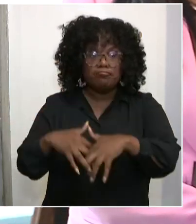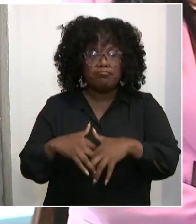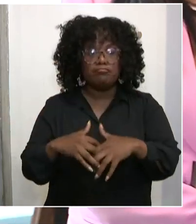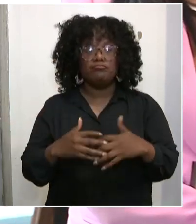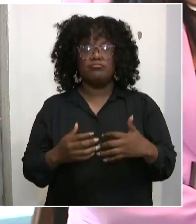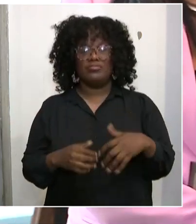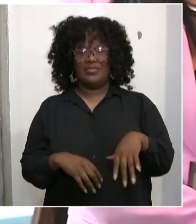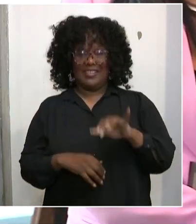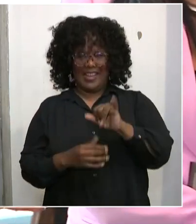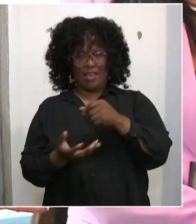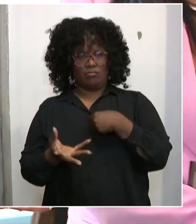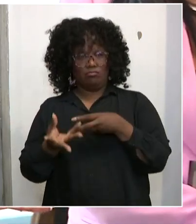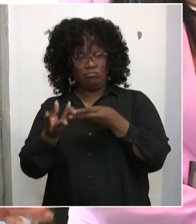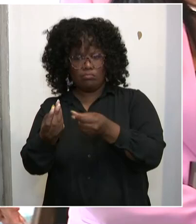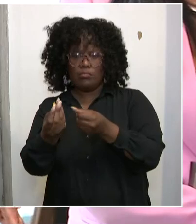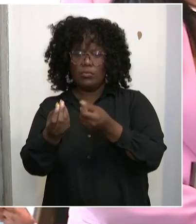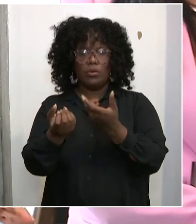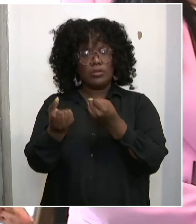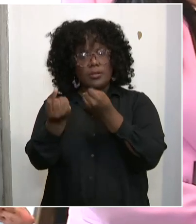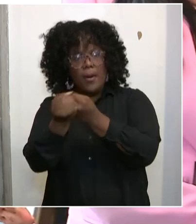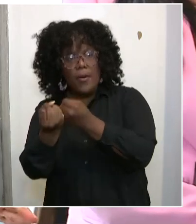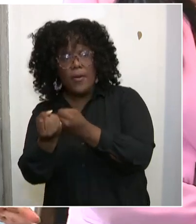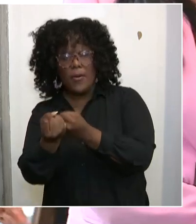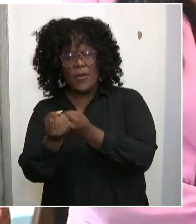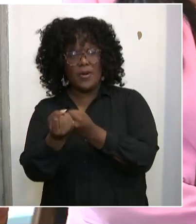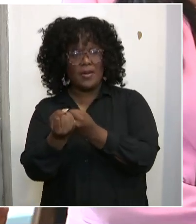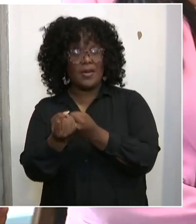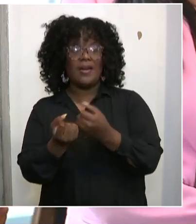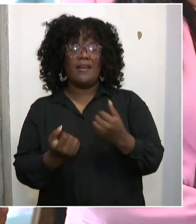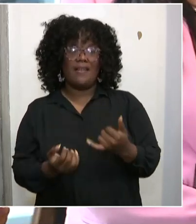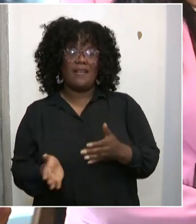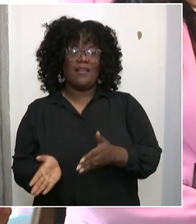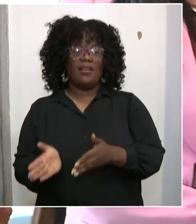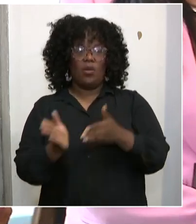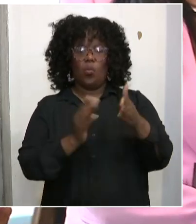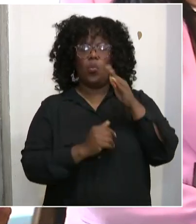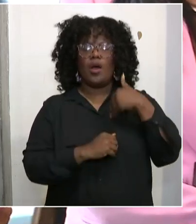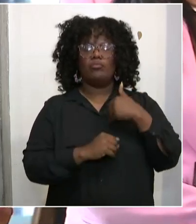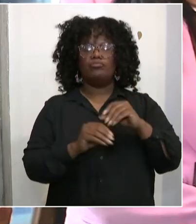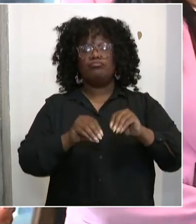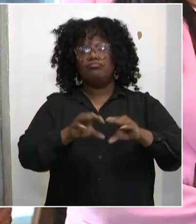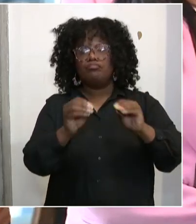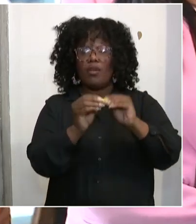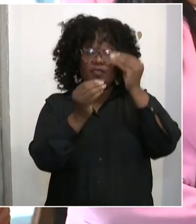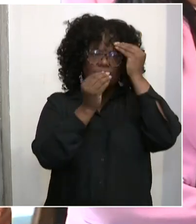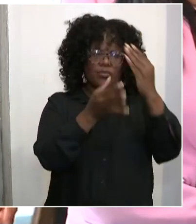We will have other in-kind costs related to event management and um.